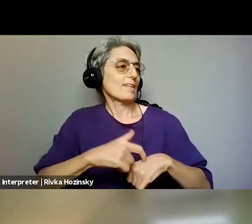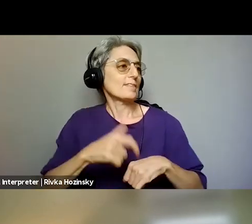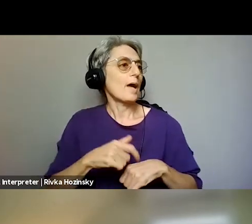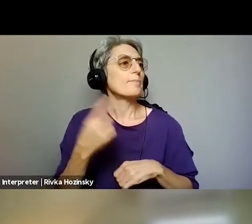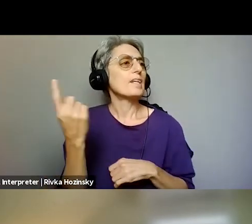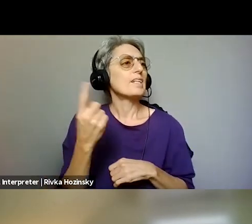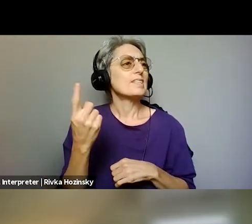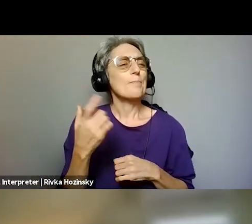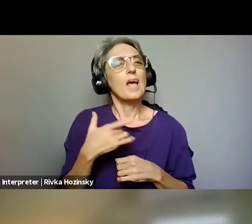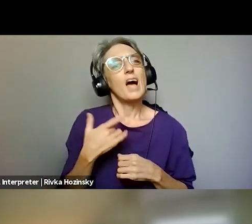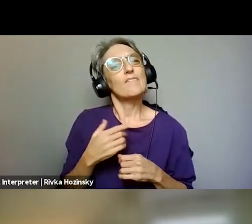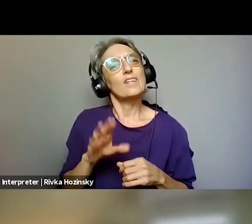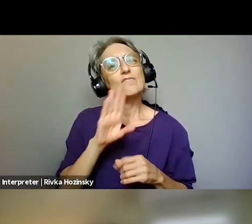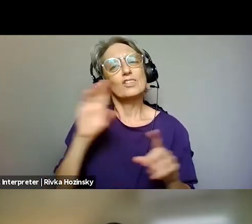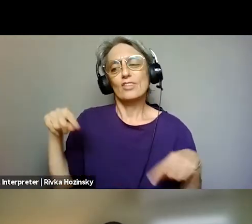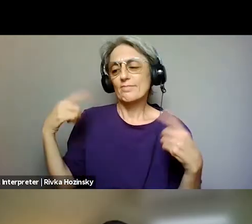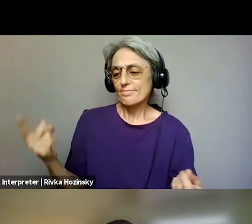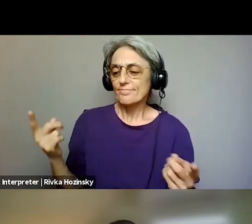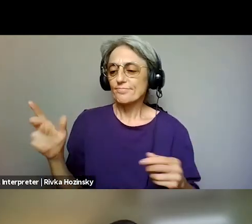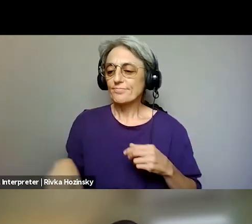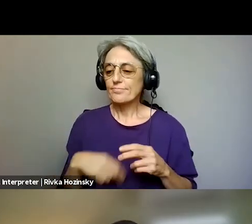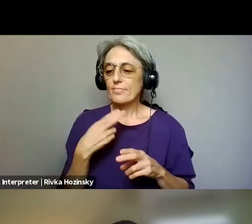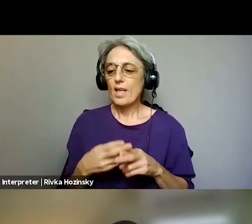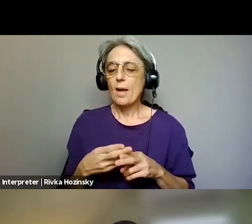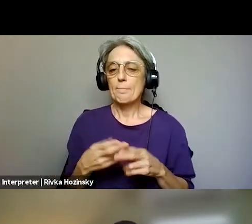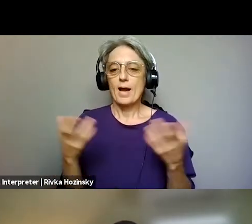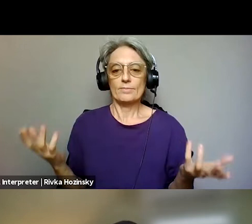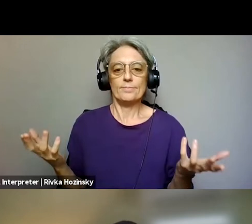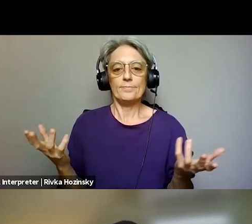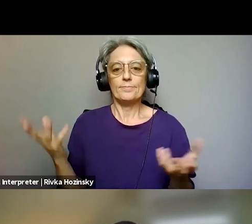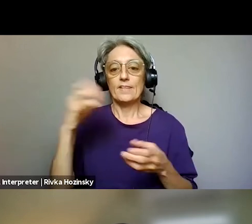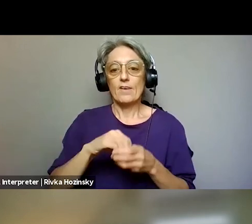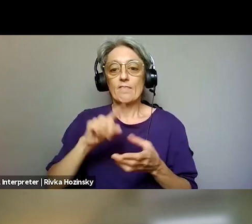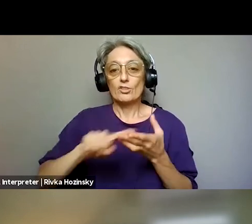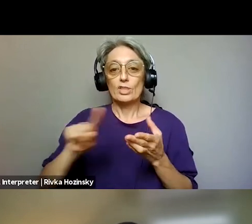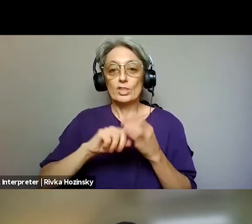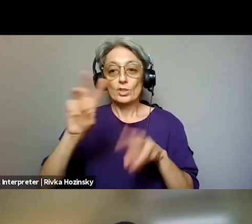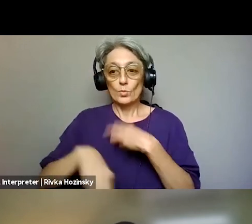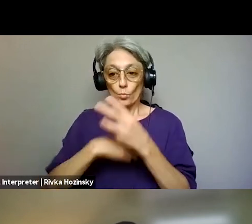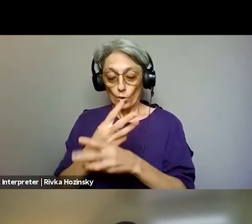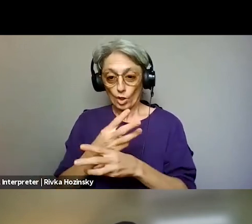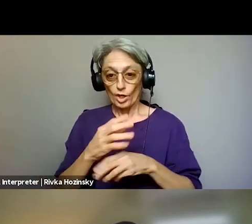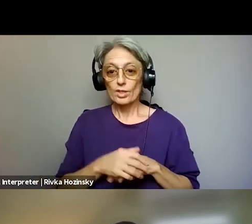frustrated me about being in this reach world is just how overwhelming